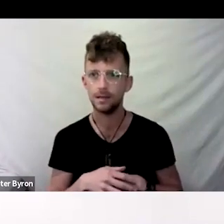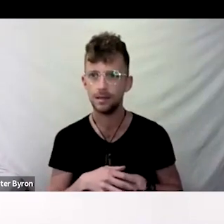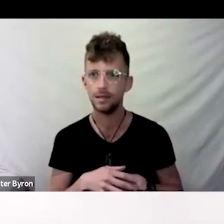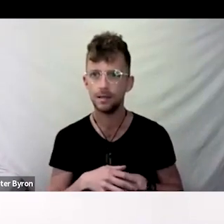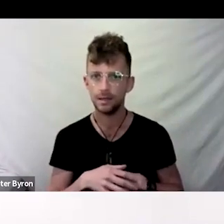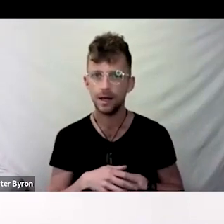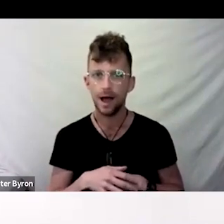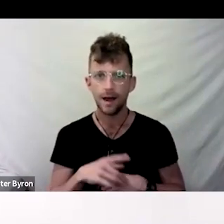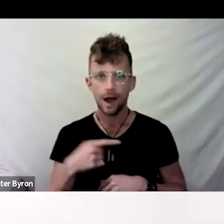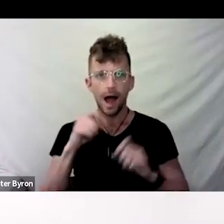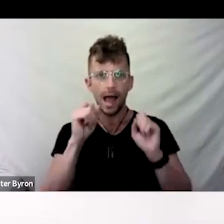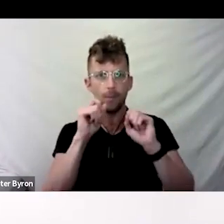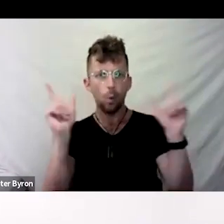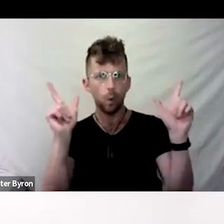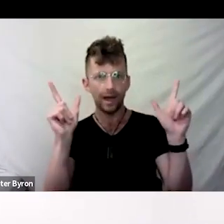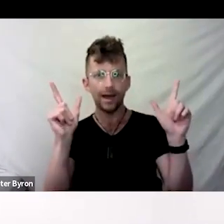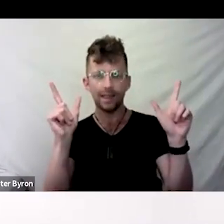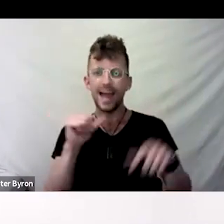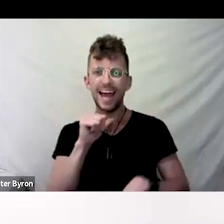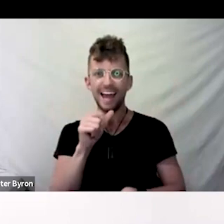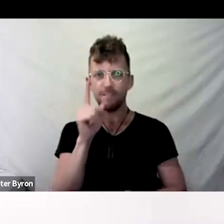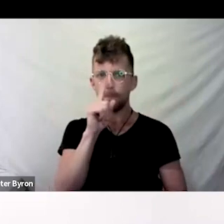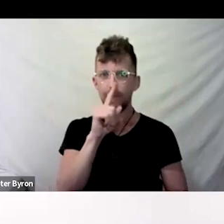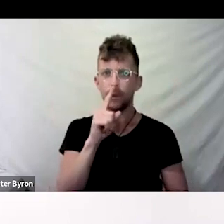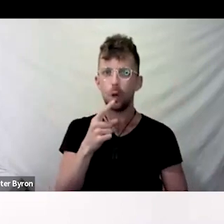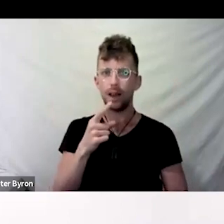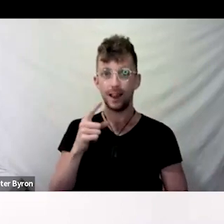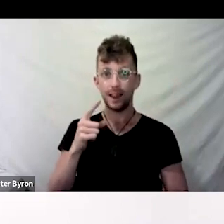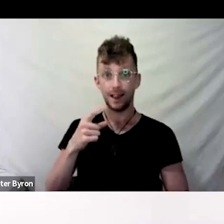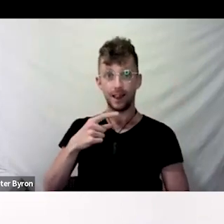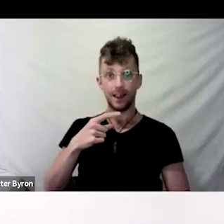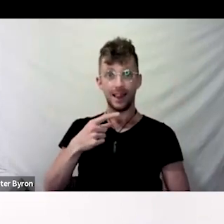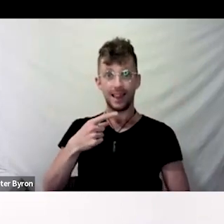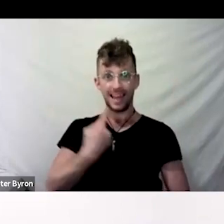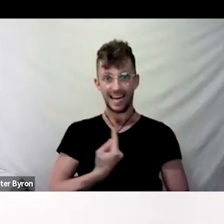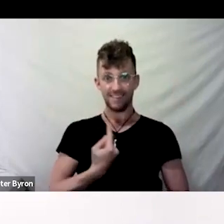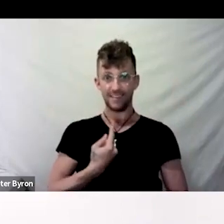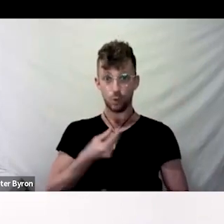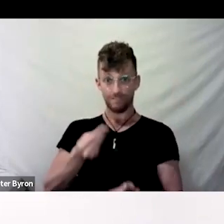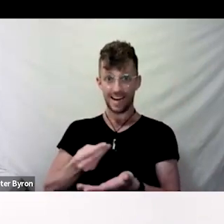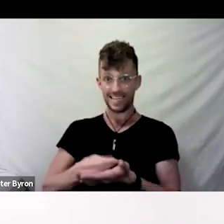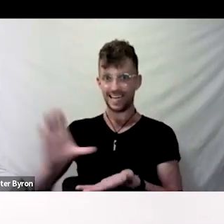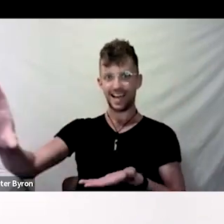the credibility of flexibility and funding generally.